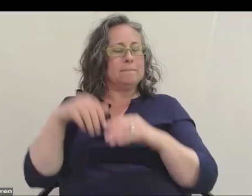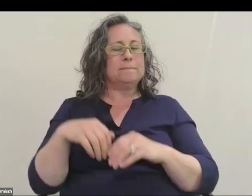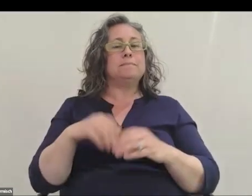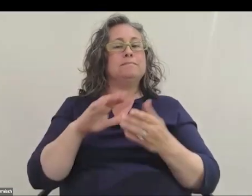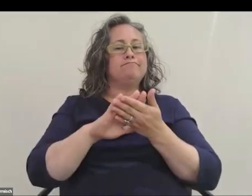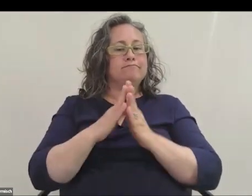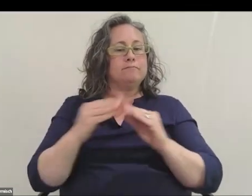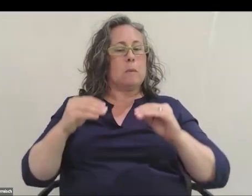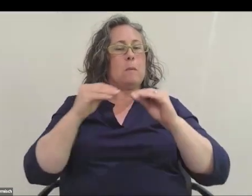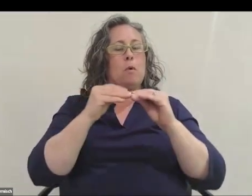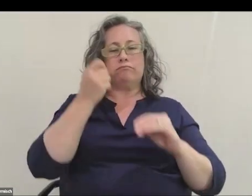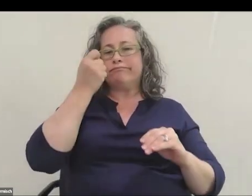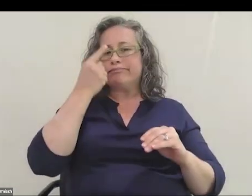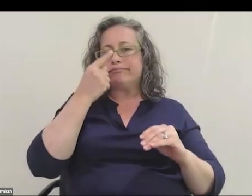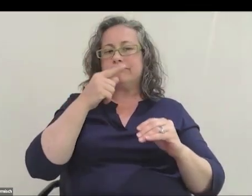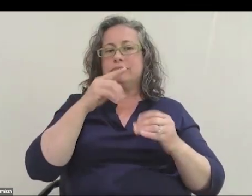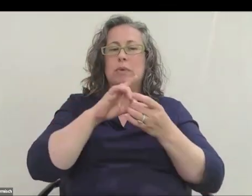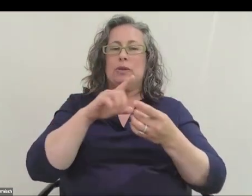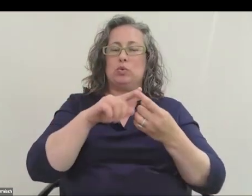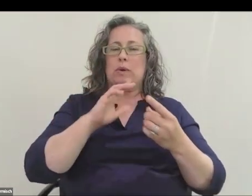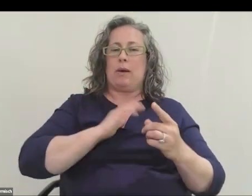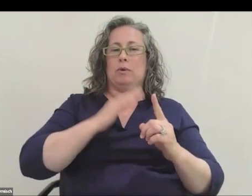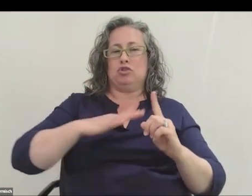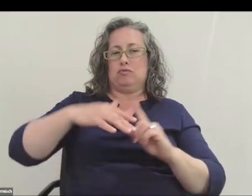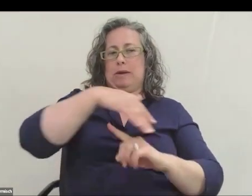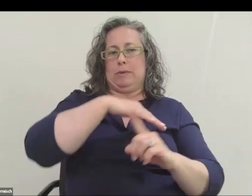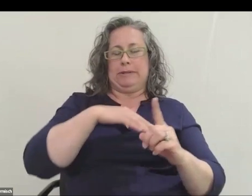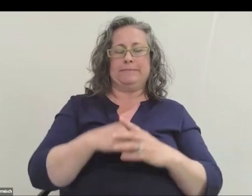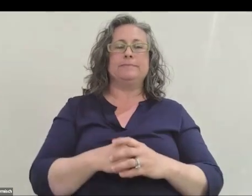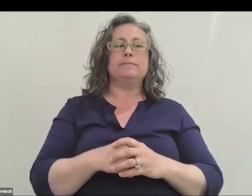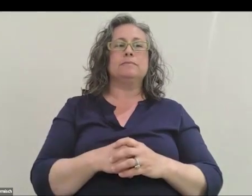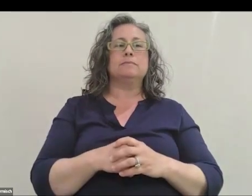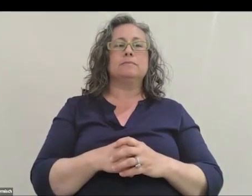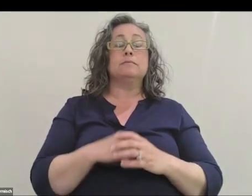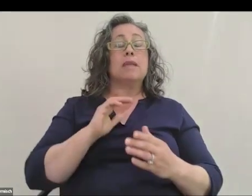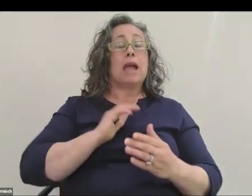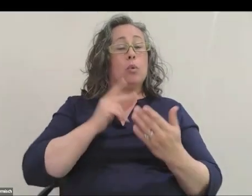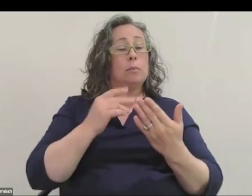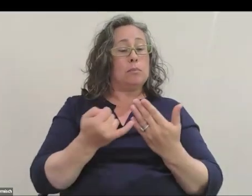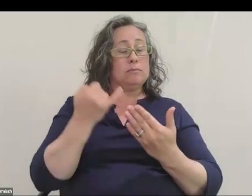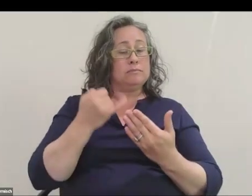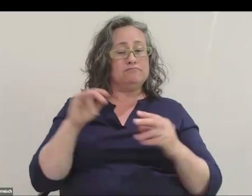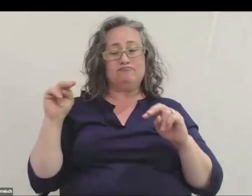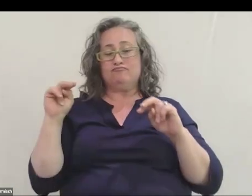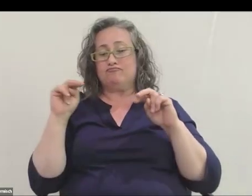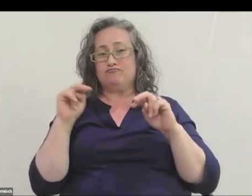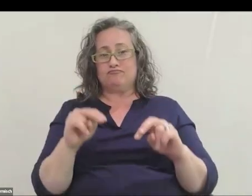as we get more understanding with our surroundings. In our project, we use